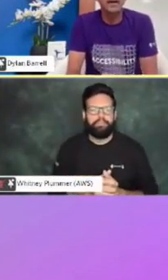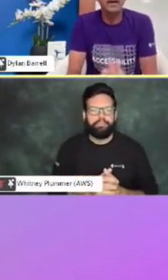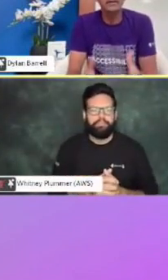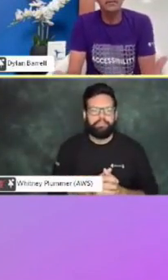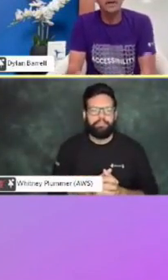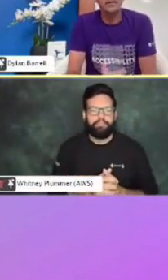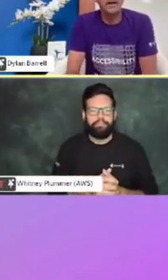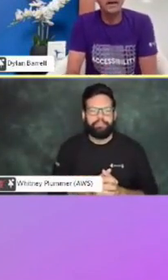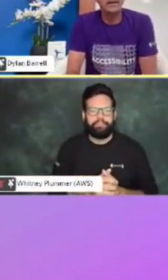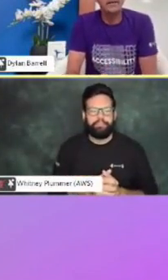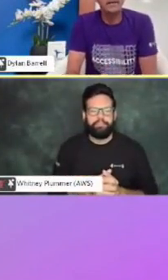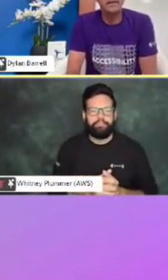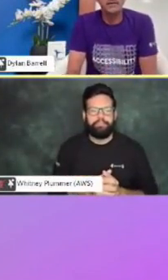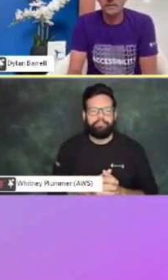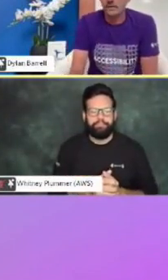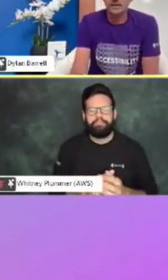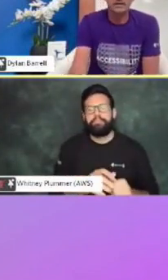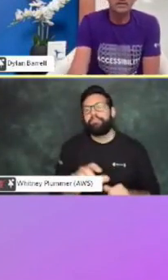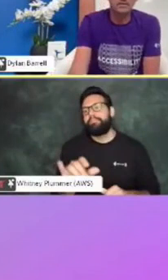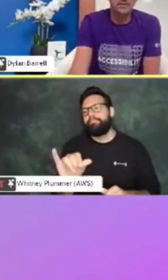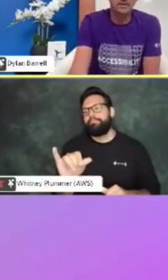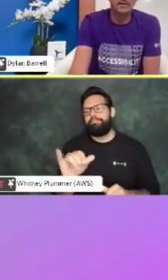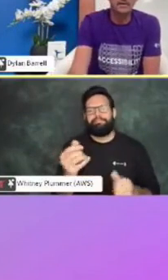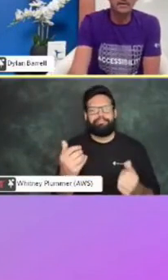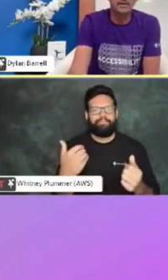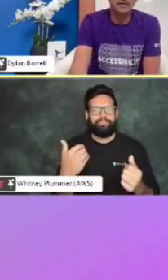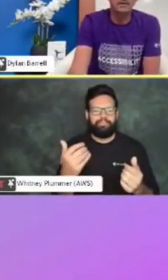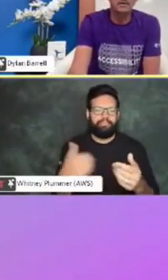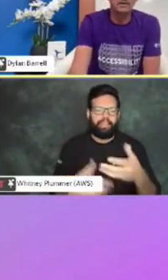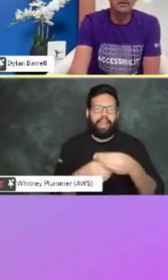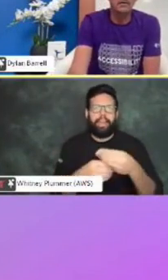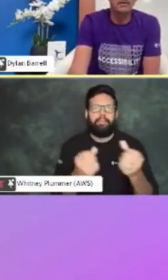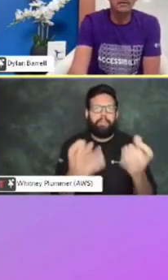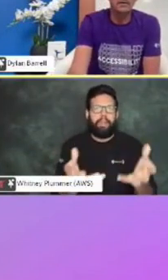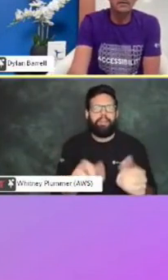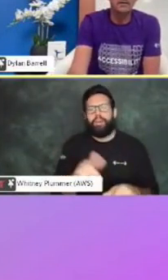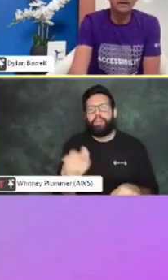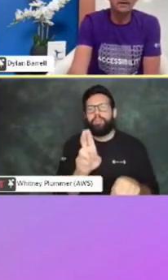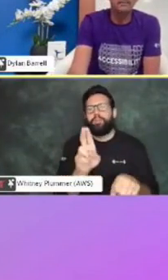And we added dozens of other usability enhancements over the course of the year.